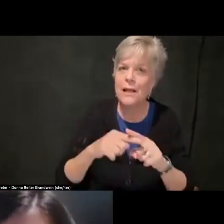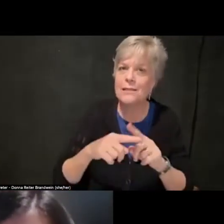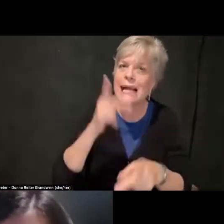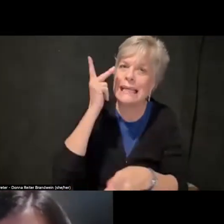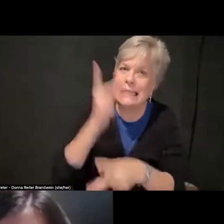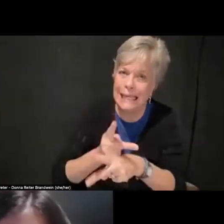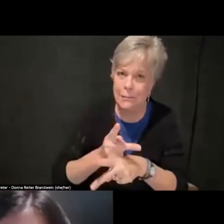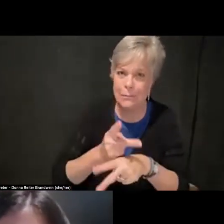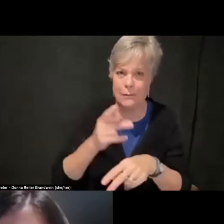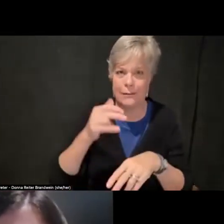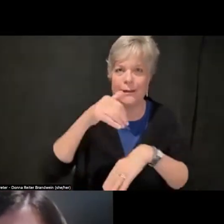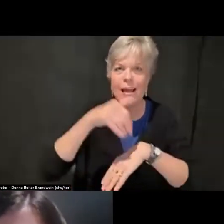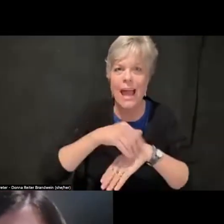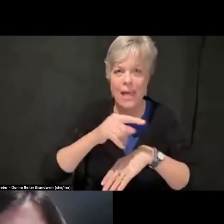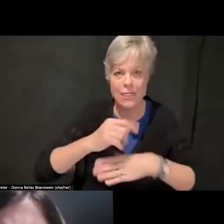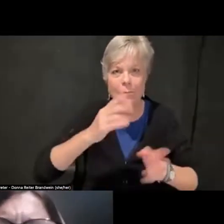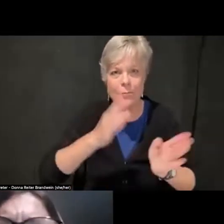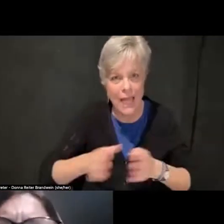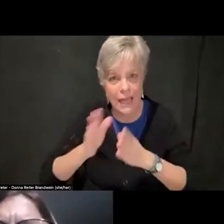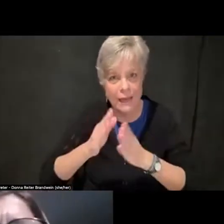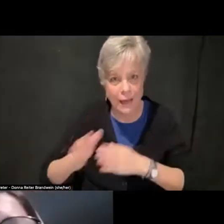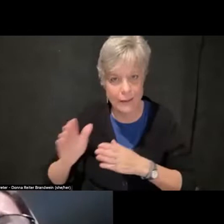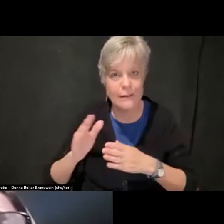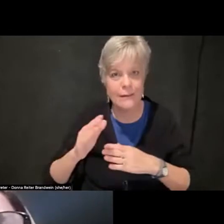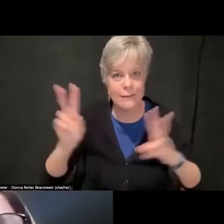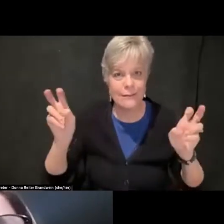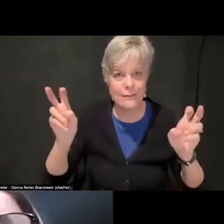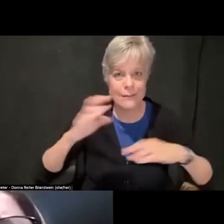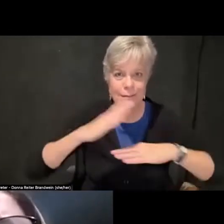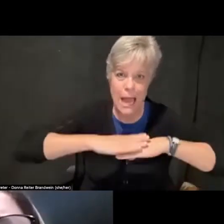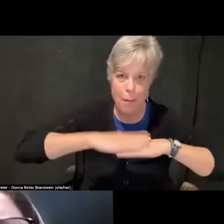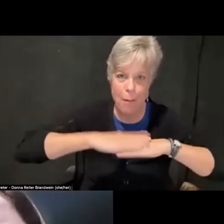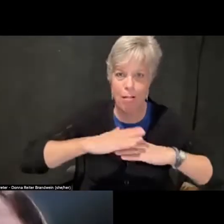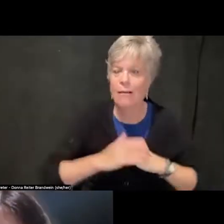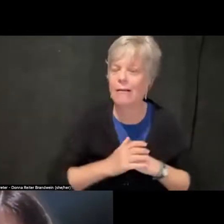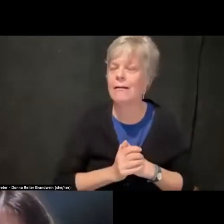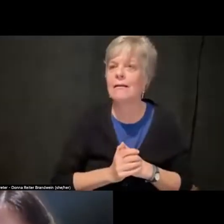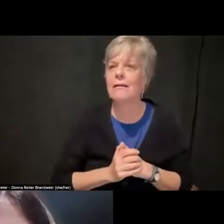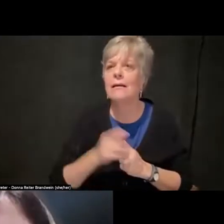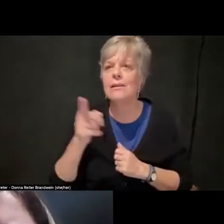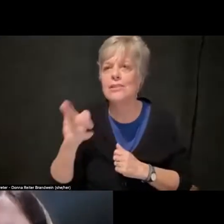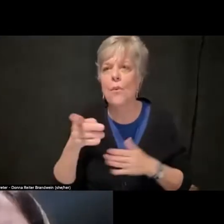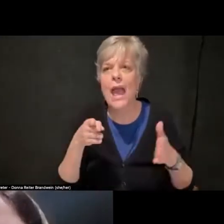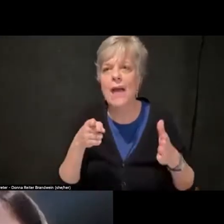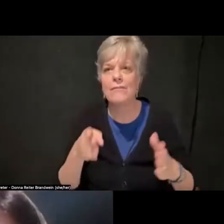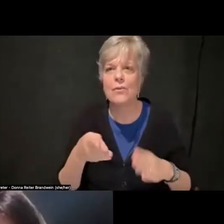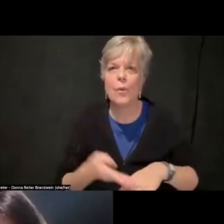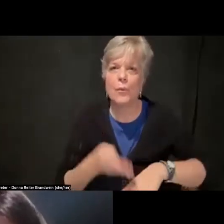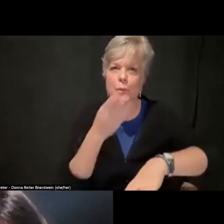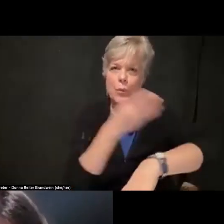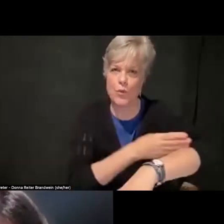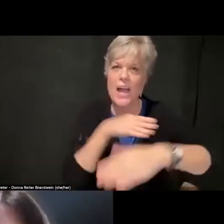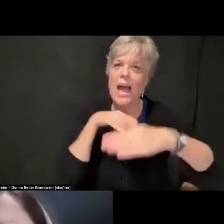but some of the avenues for improving accessibility on a college campus